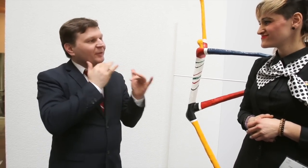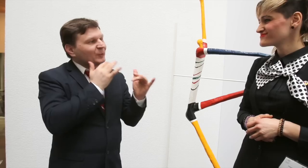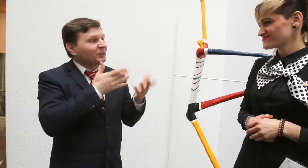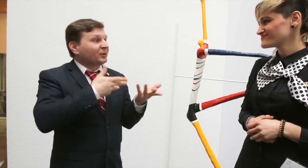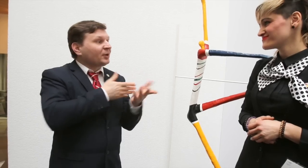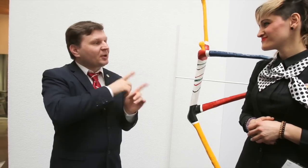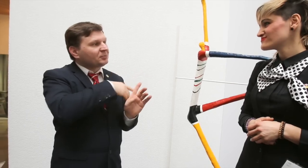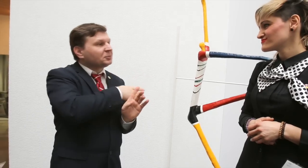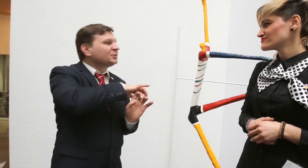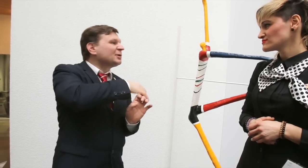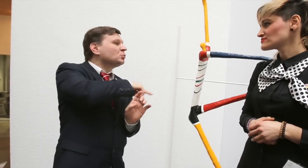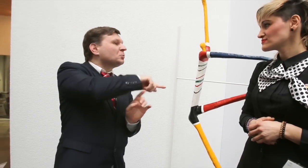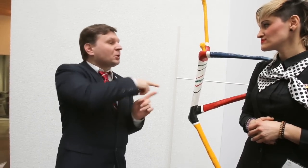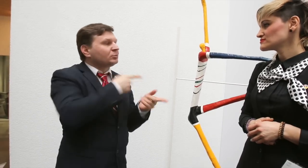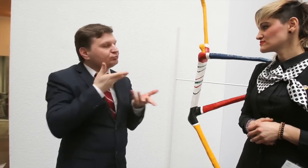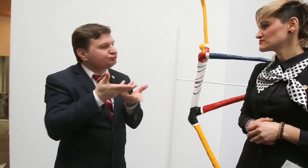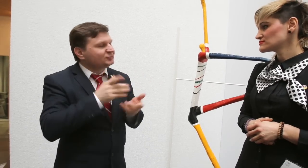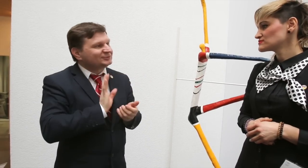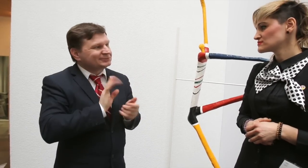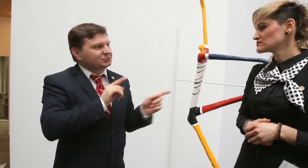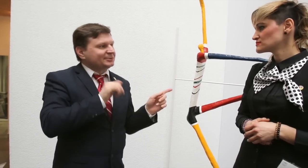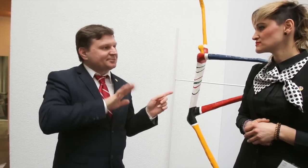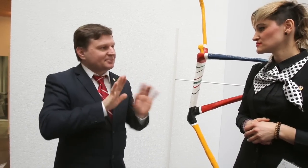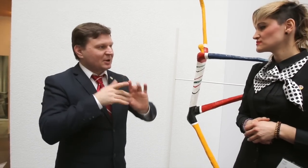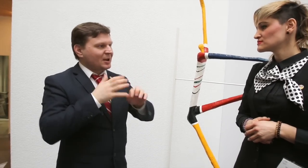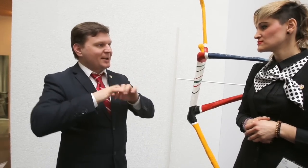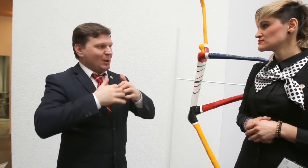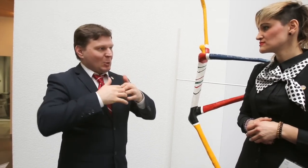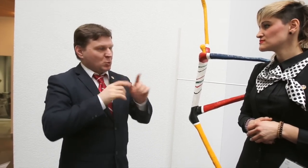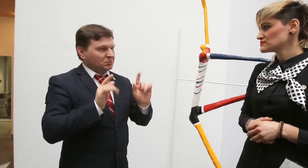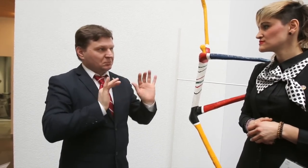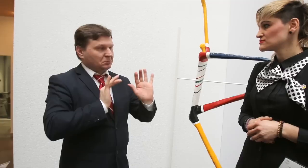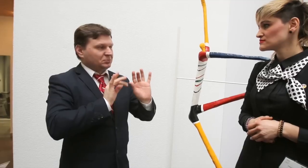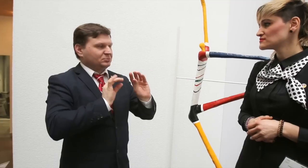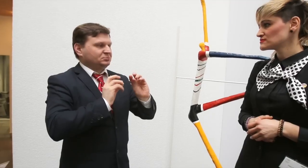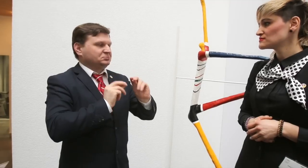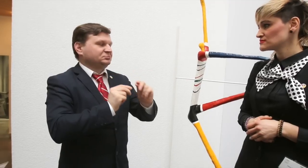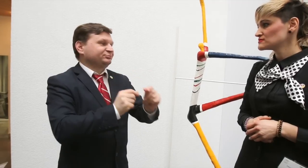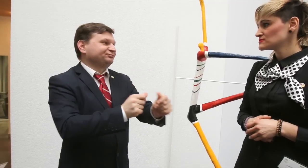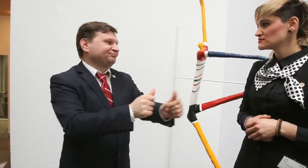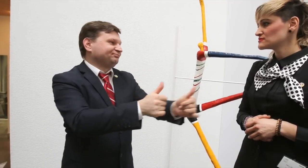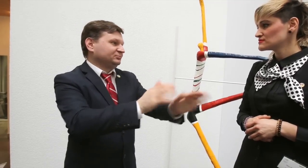the Lausanne office, focused on working with the IOC through informal and formal meetings, learning how IOC works, and with her help, ICSD and